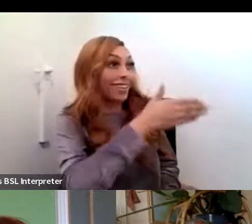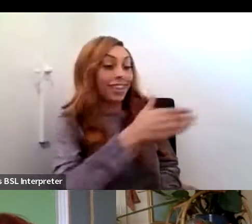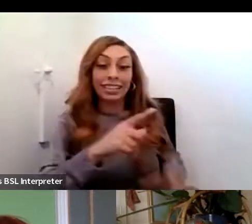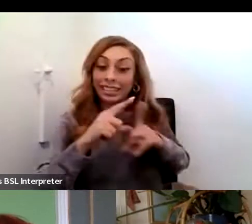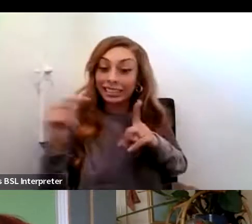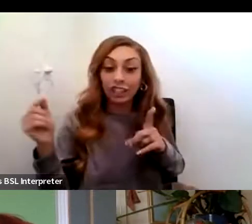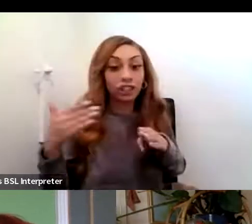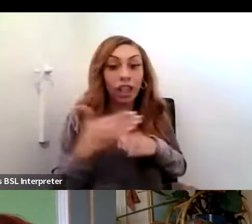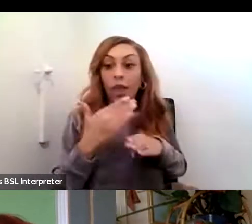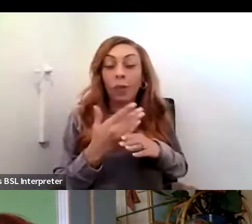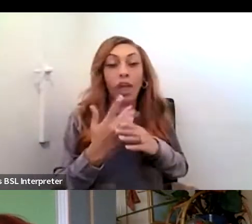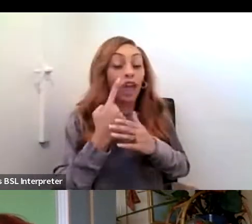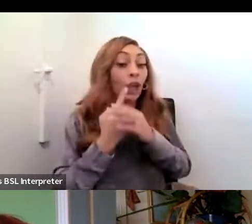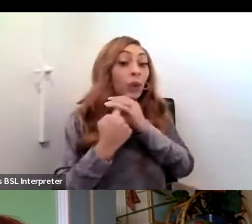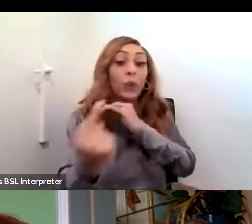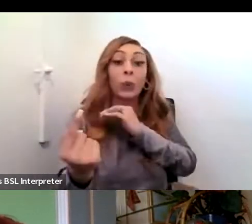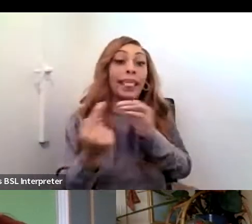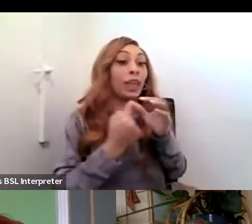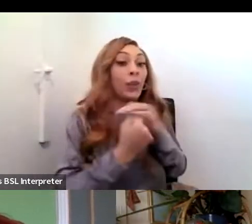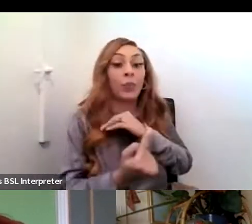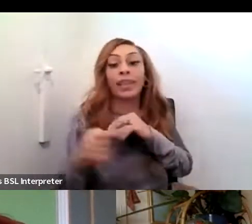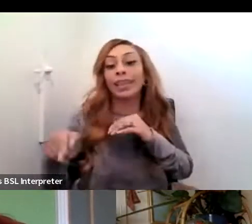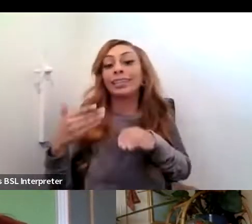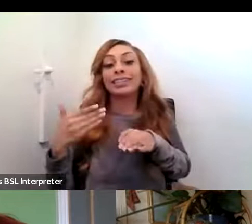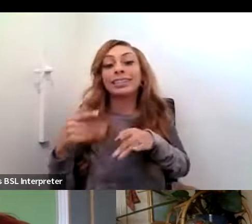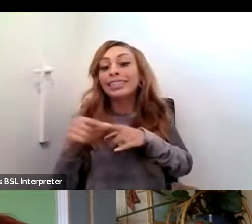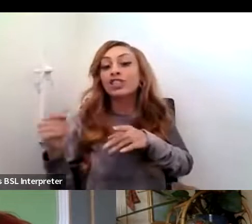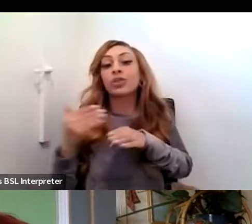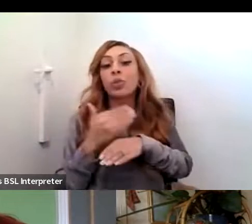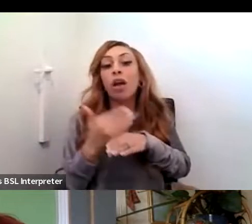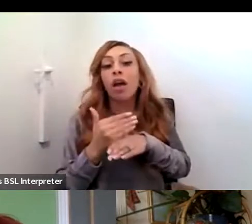that are unique to digital work, and it is inherently live,